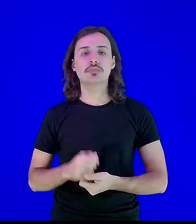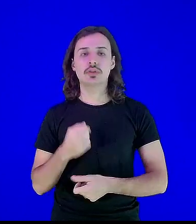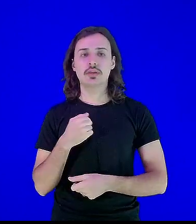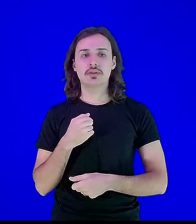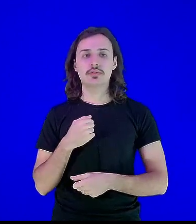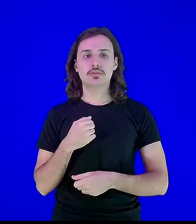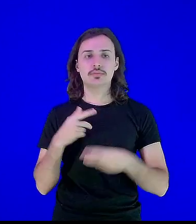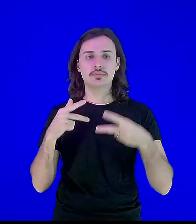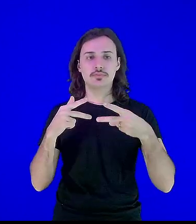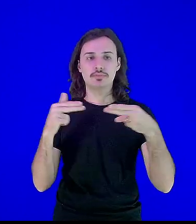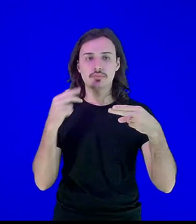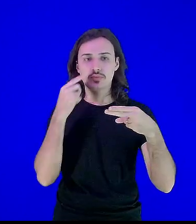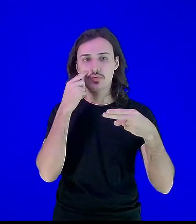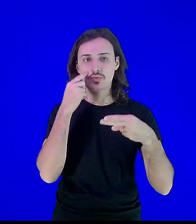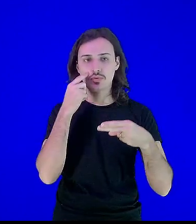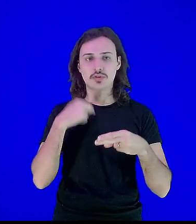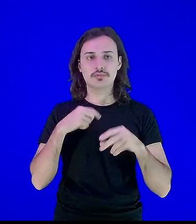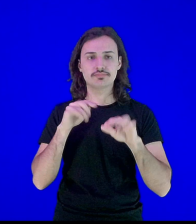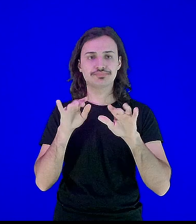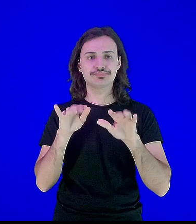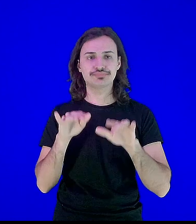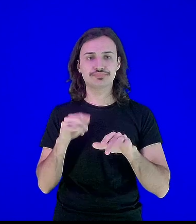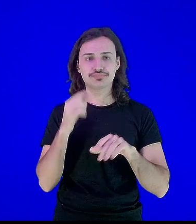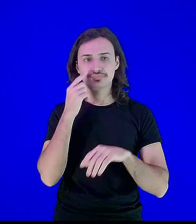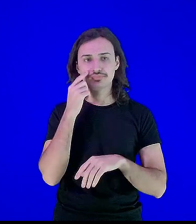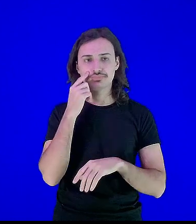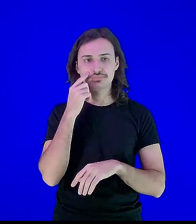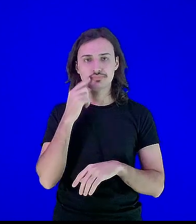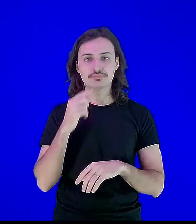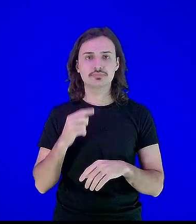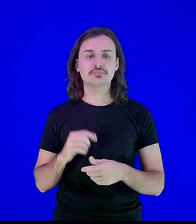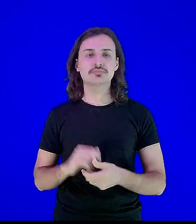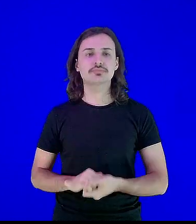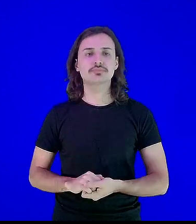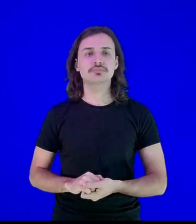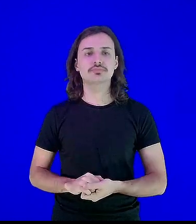make it type module and write this line here